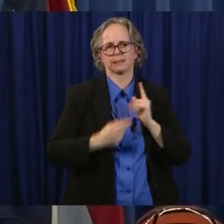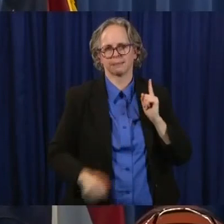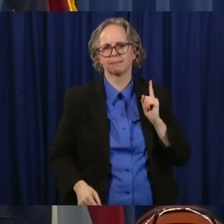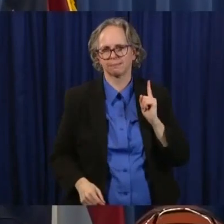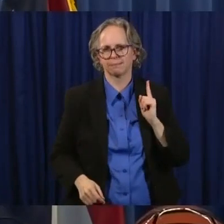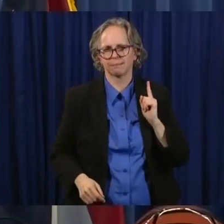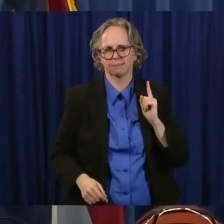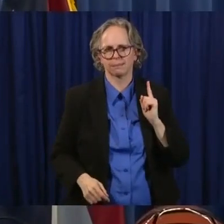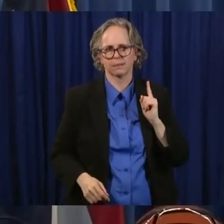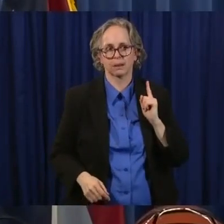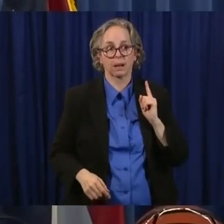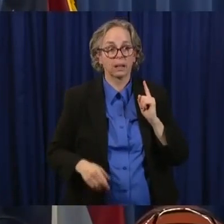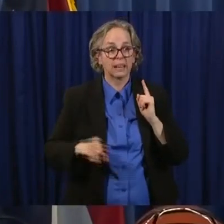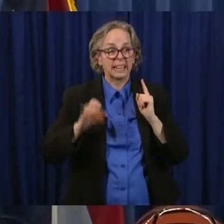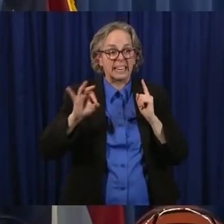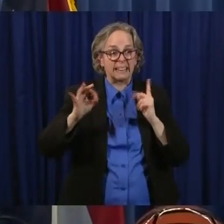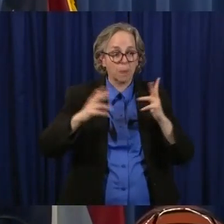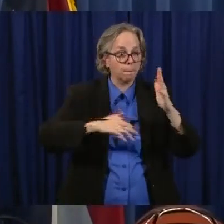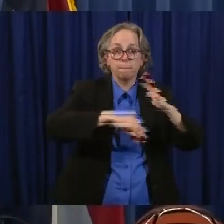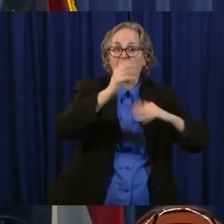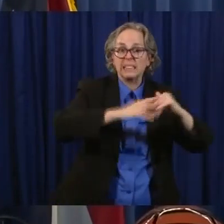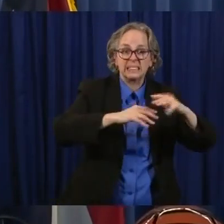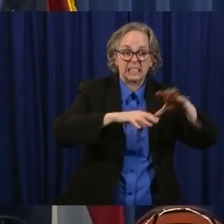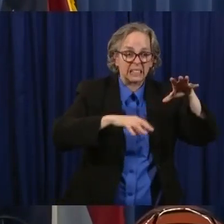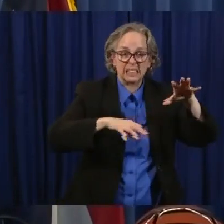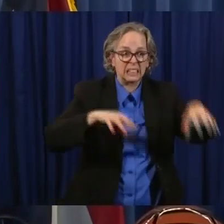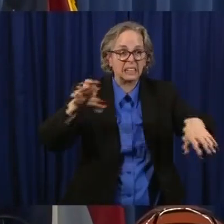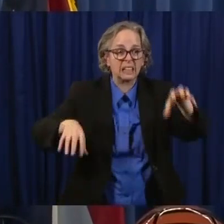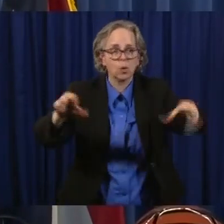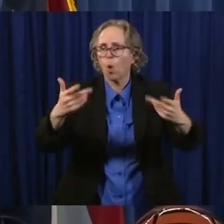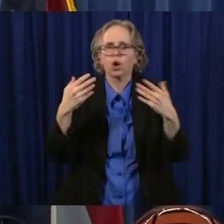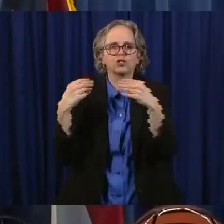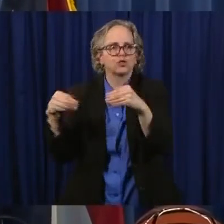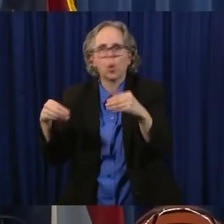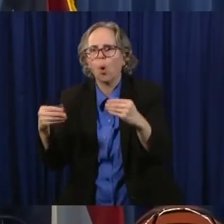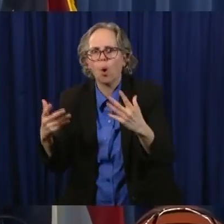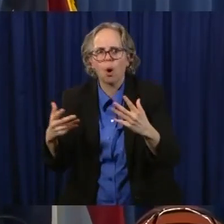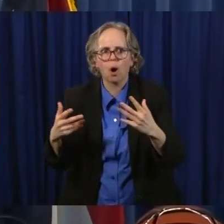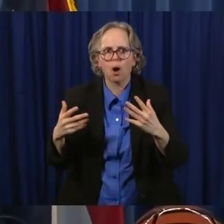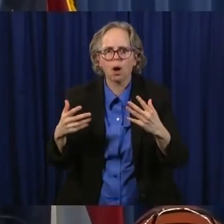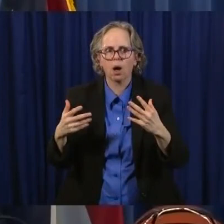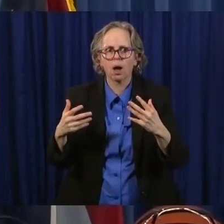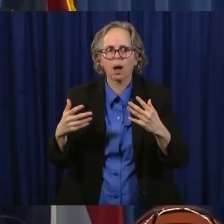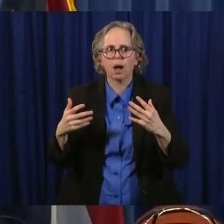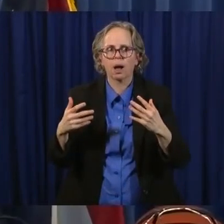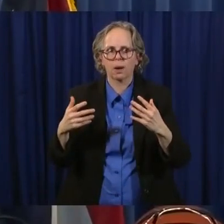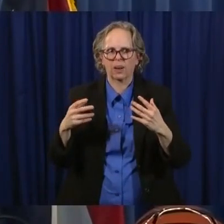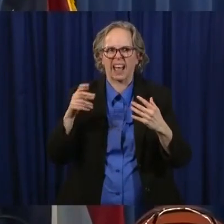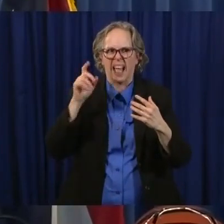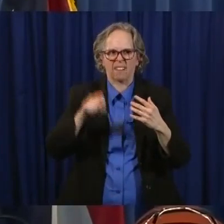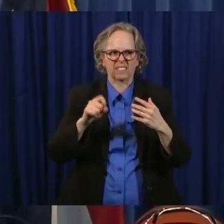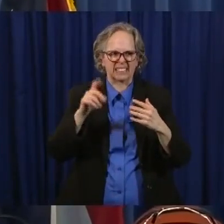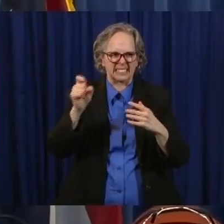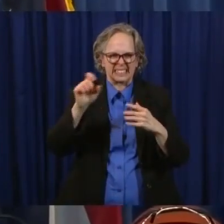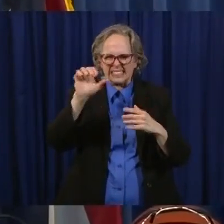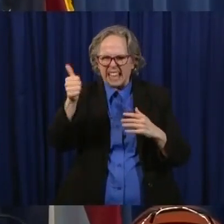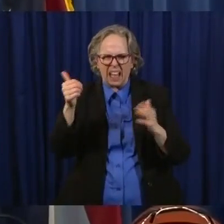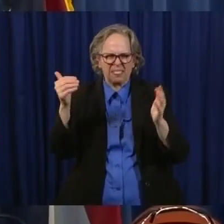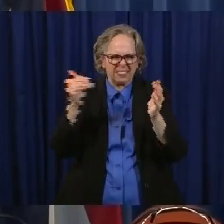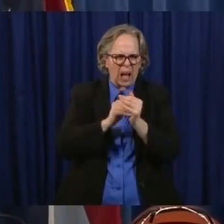ONE PERSON THAT WOULD POSSIBLY GET THE INFECTION AT THAT LEVEL. IF WE DID THIS FOR A BUILDING,